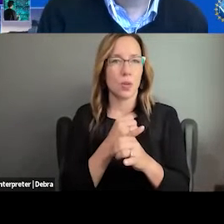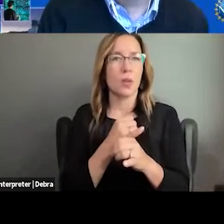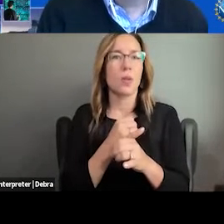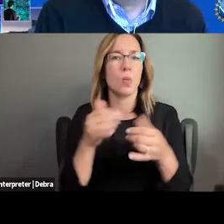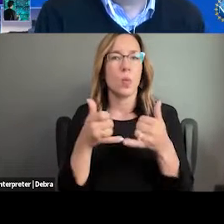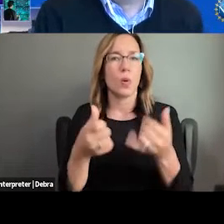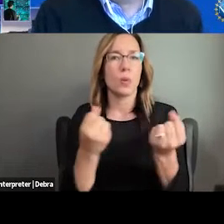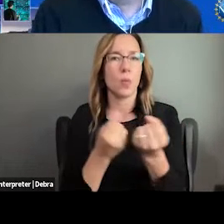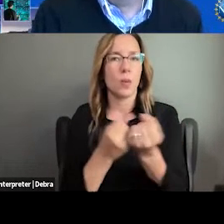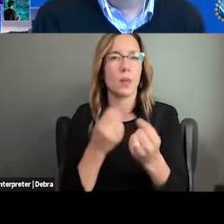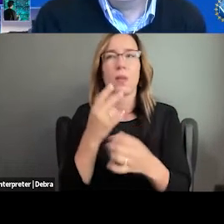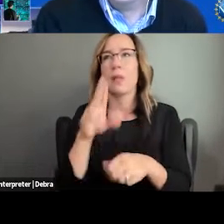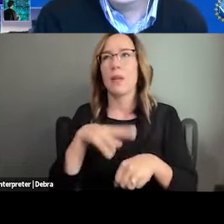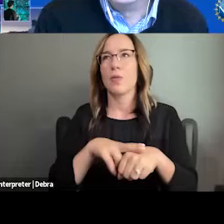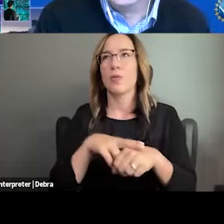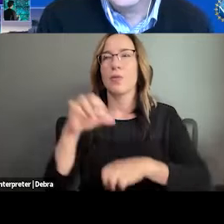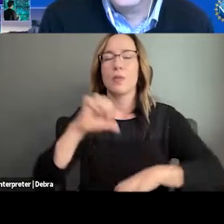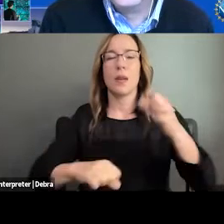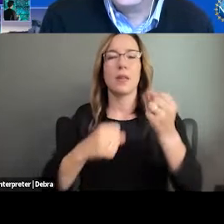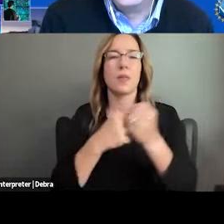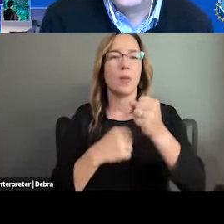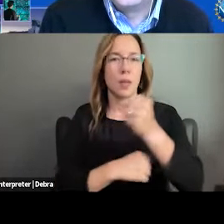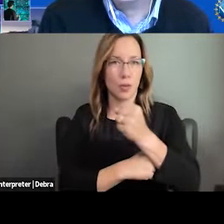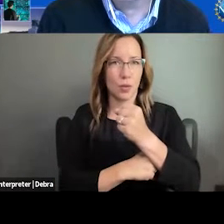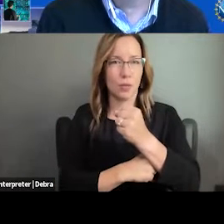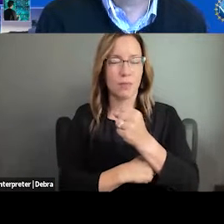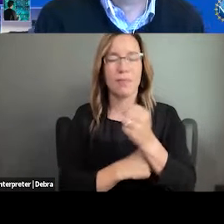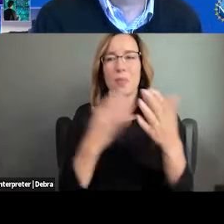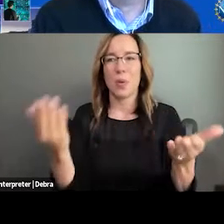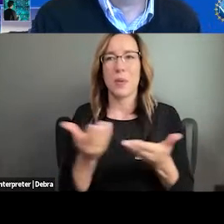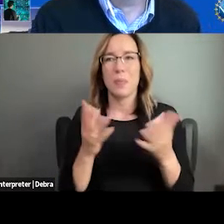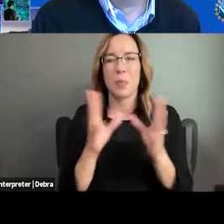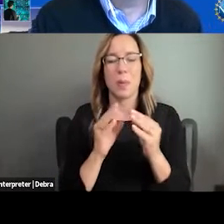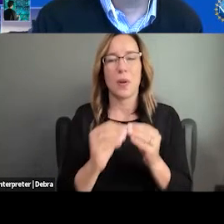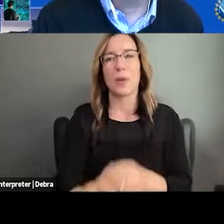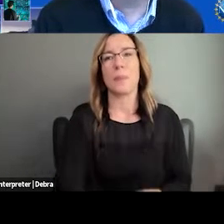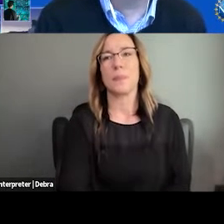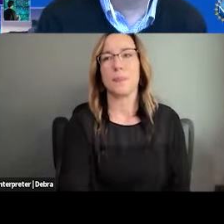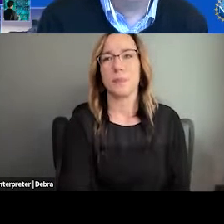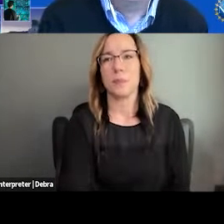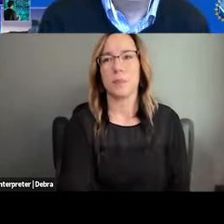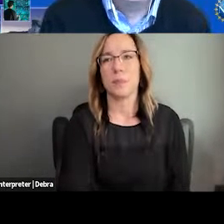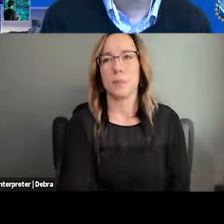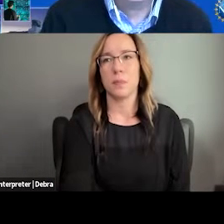institution and award support at the National Science Foundation. It's my pleasure to welcome you to this webinar in